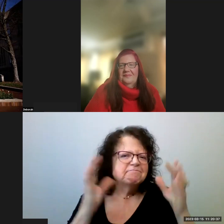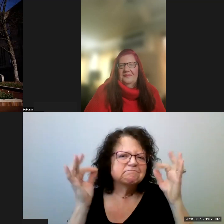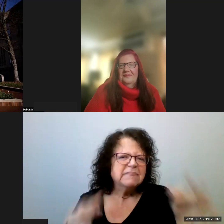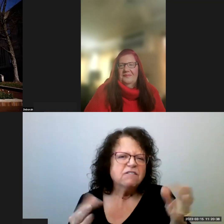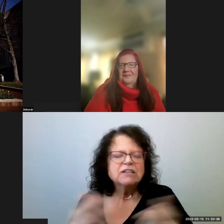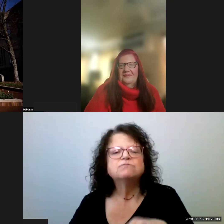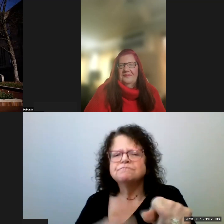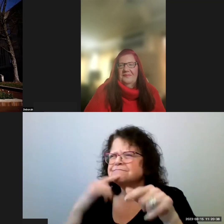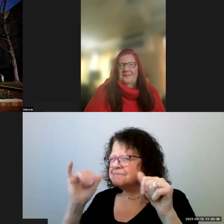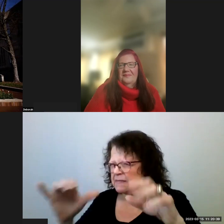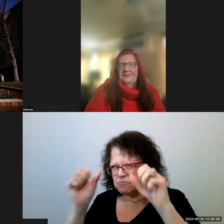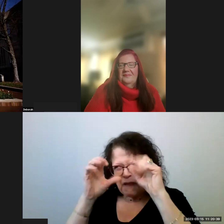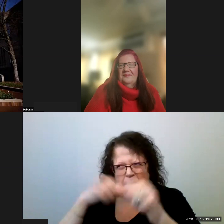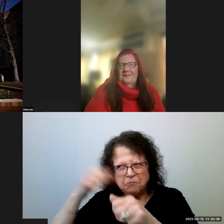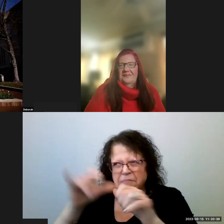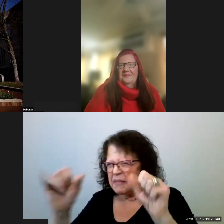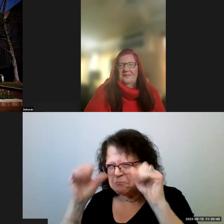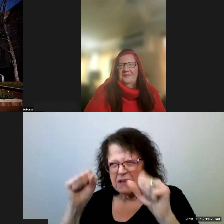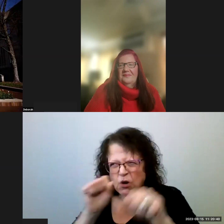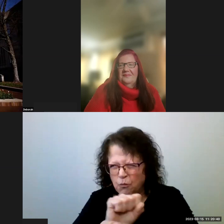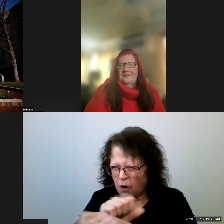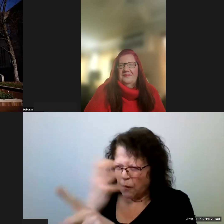work. I remember one thing you said. You were walking in your purpose.